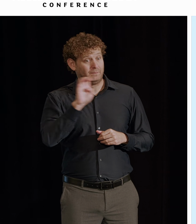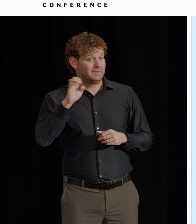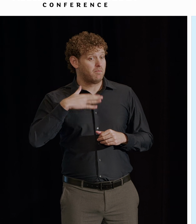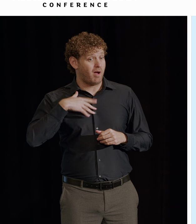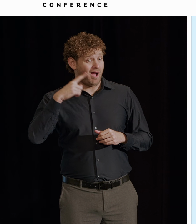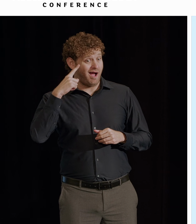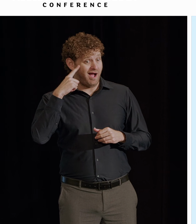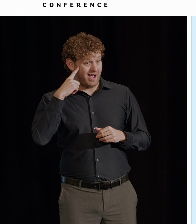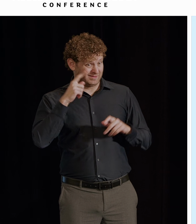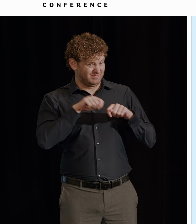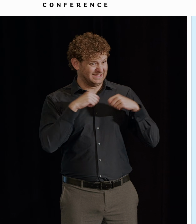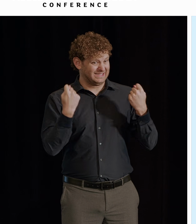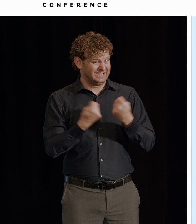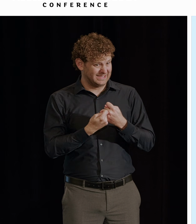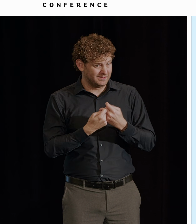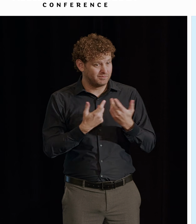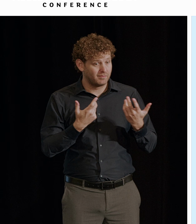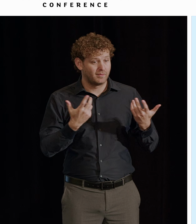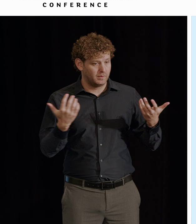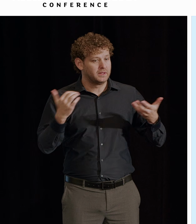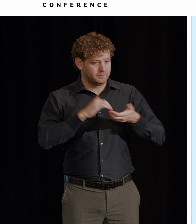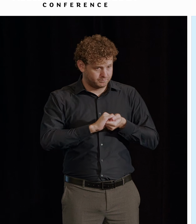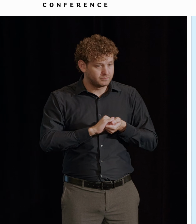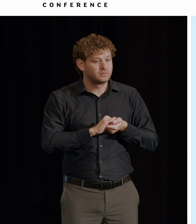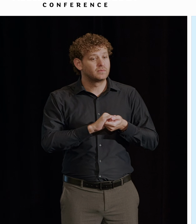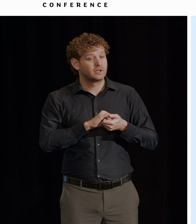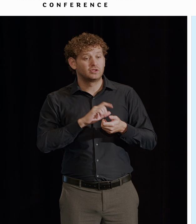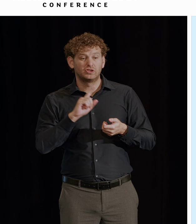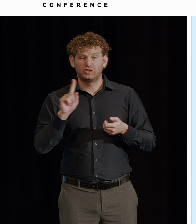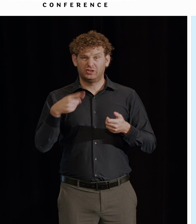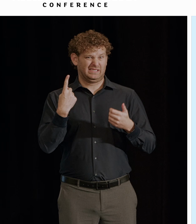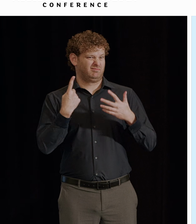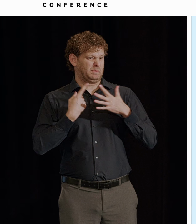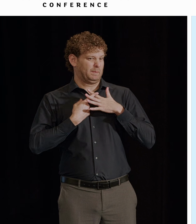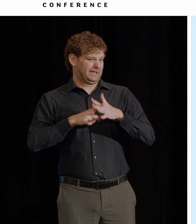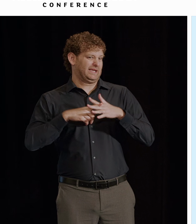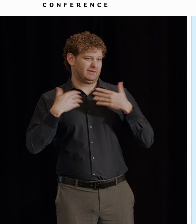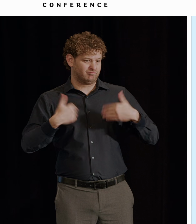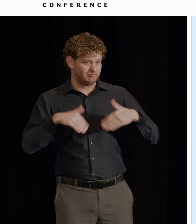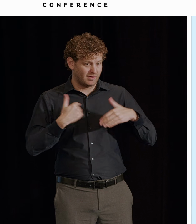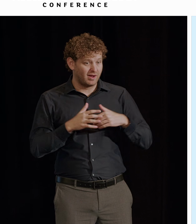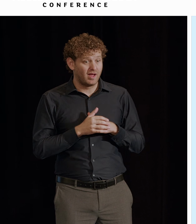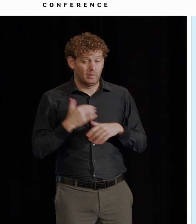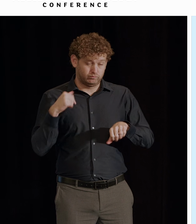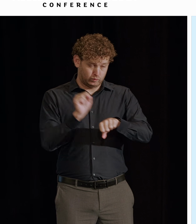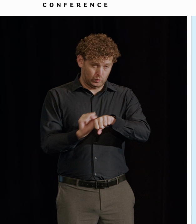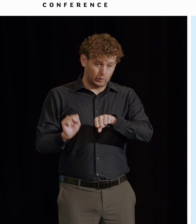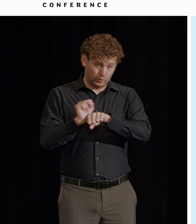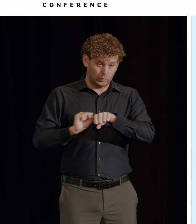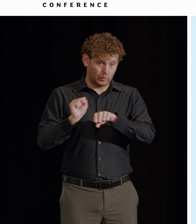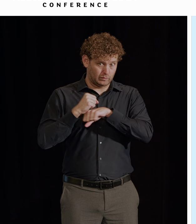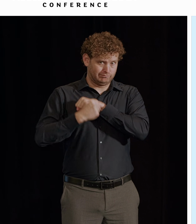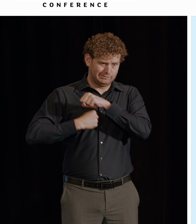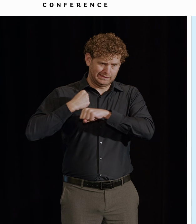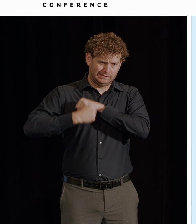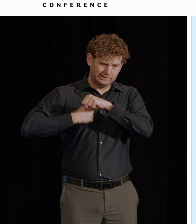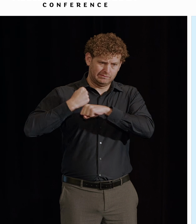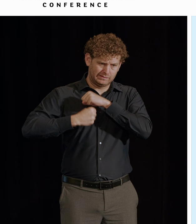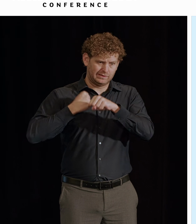We've been working closely over the last couple of years to lock even more. So building on our initial success,